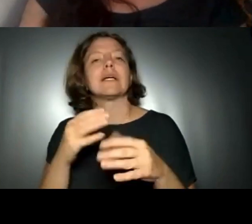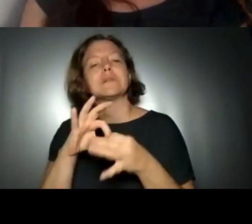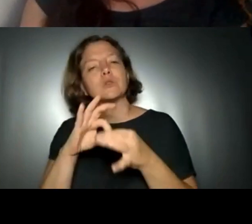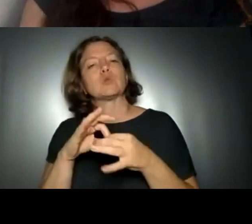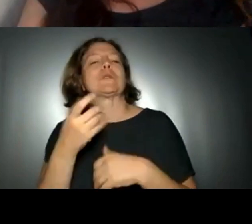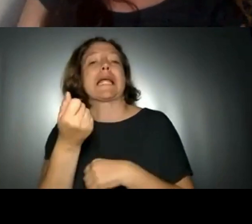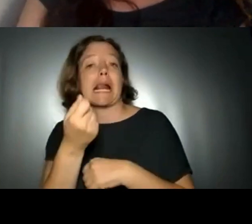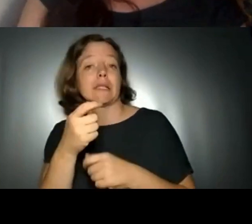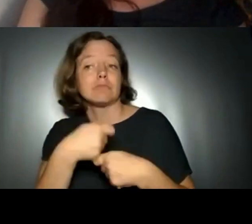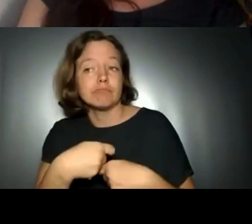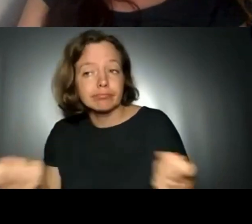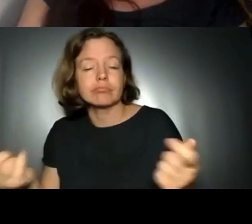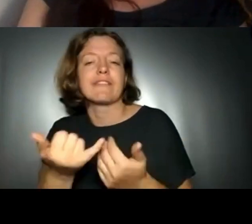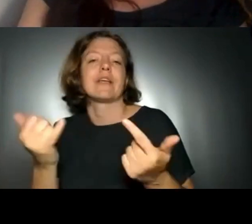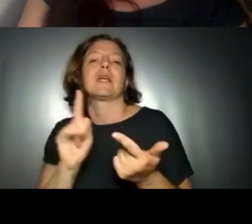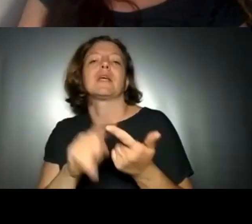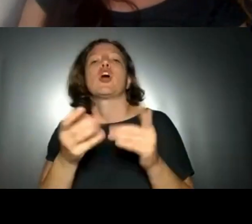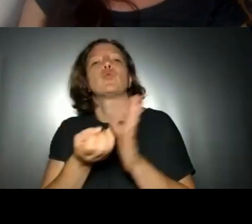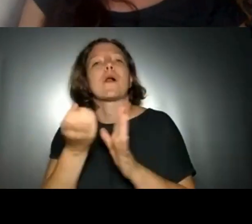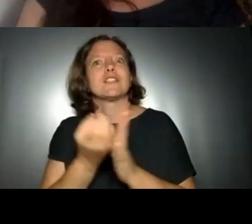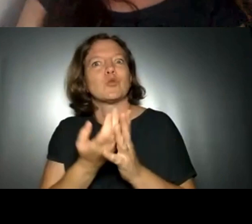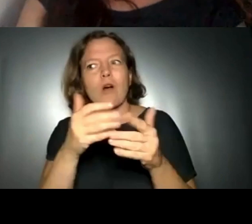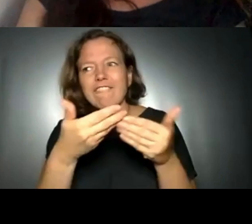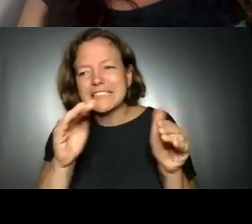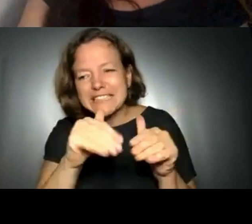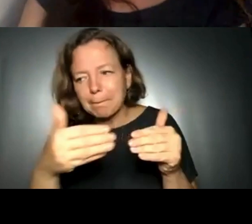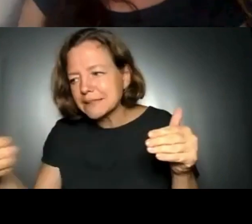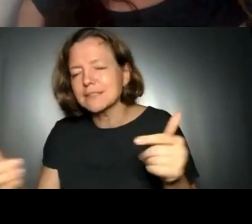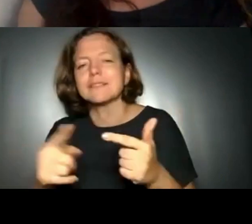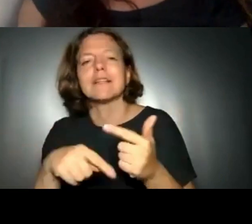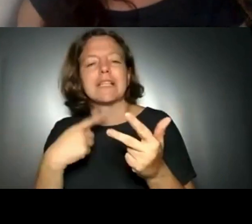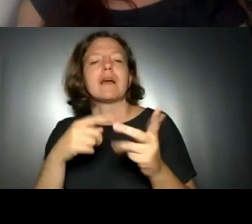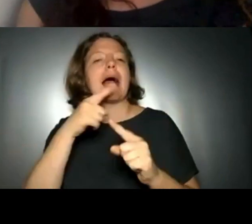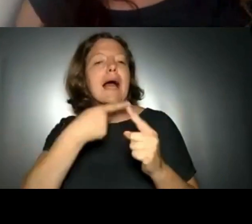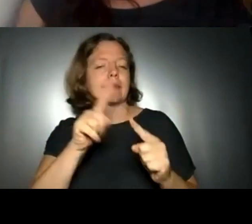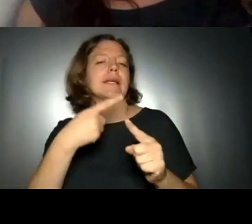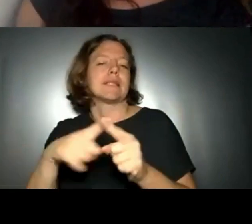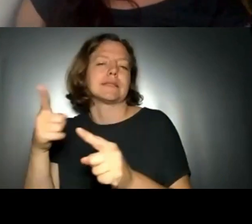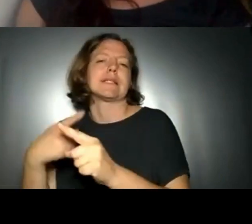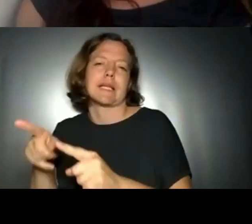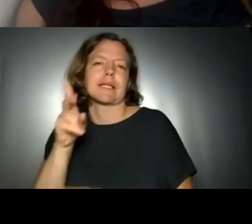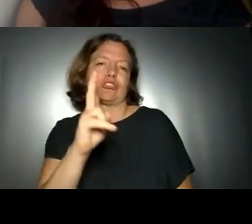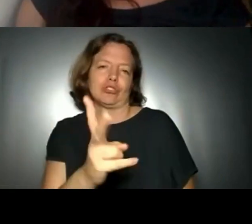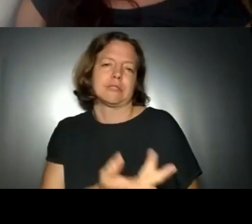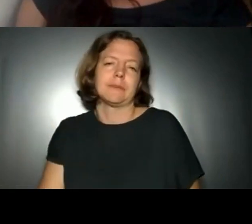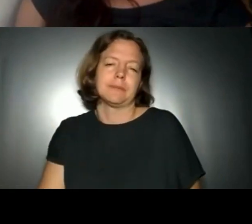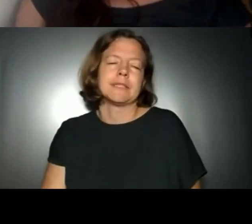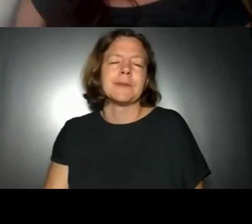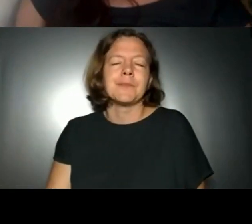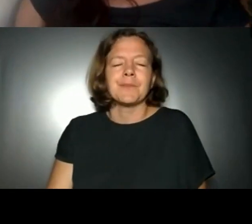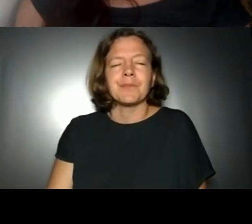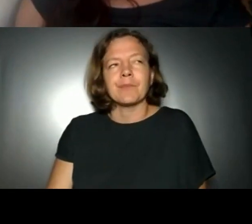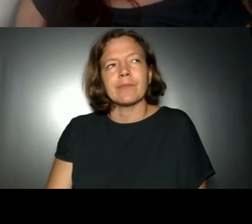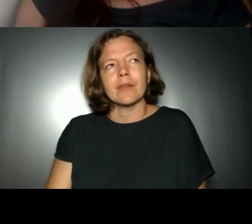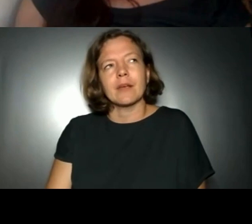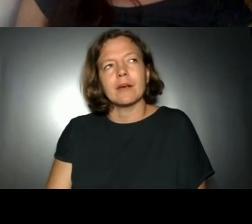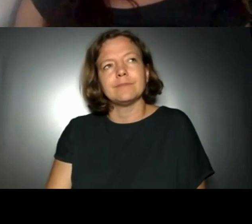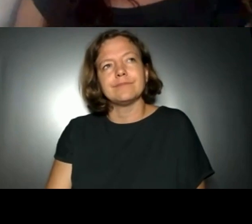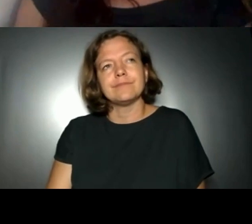the general cultural landscape, all of that. So, I think it's also very important to bring in, when you have the possibility,